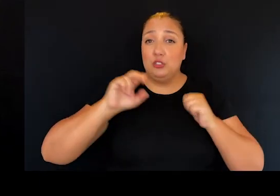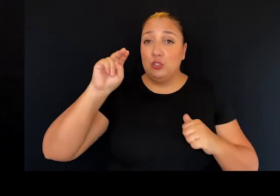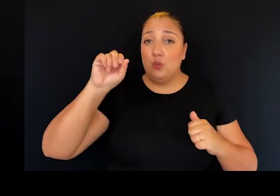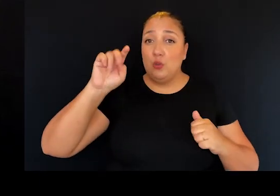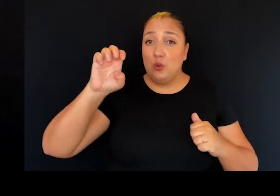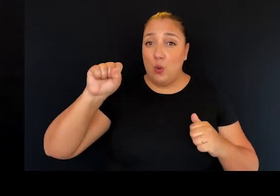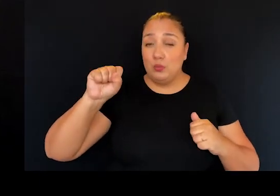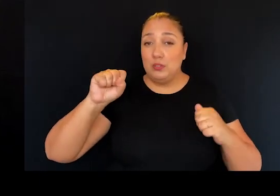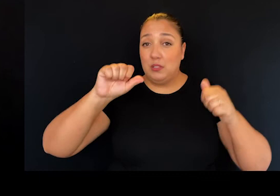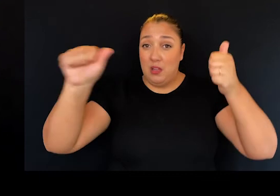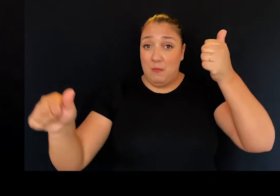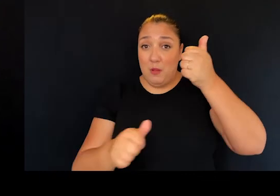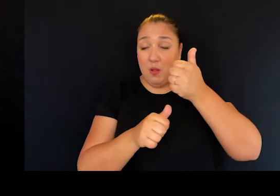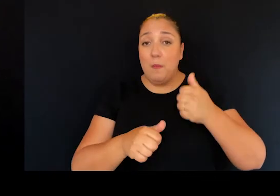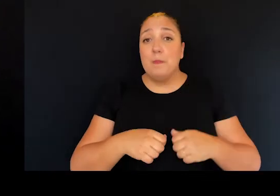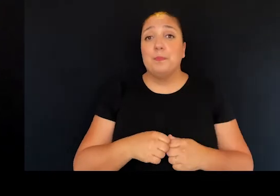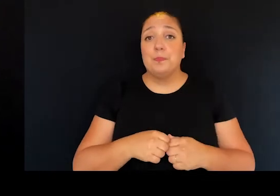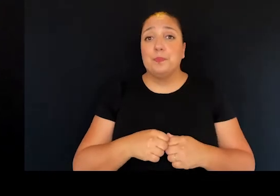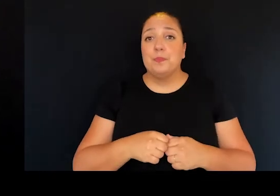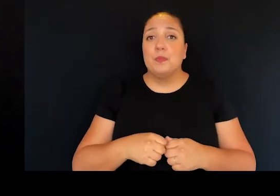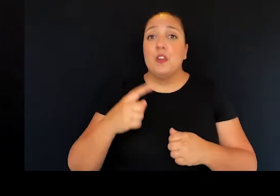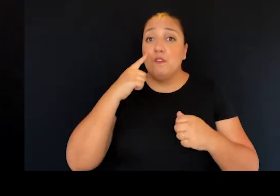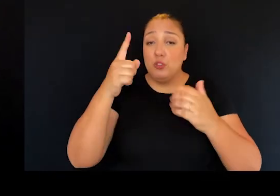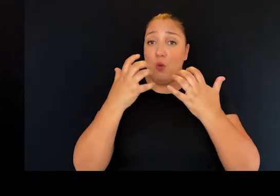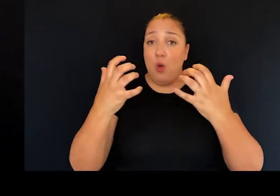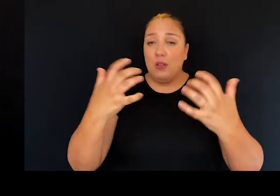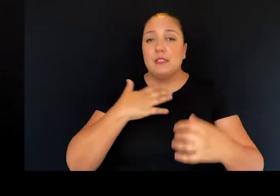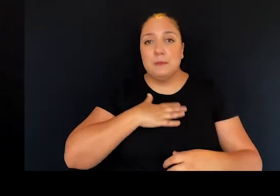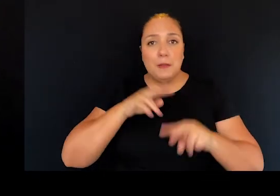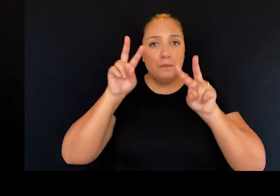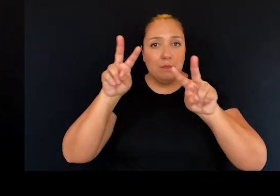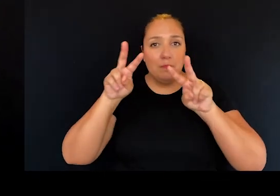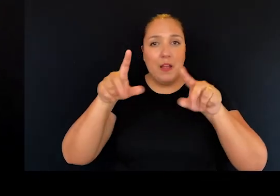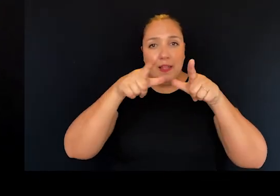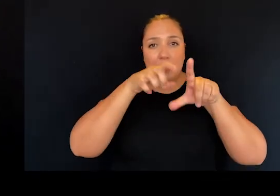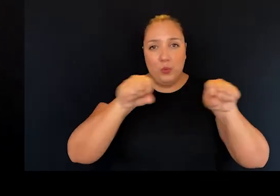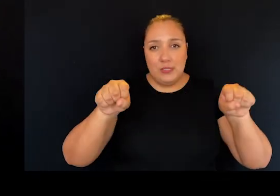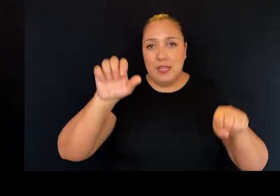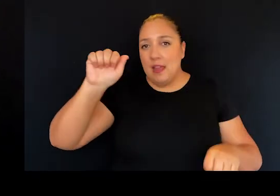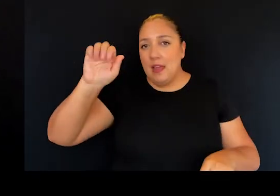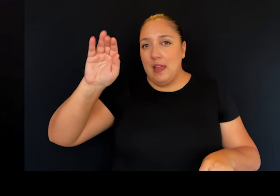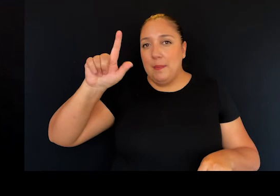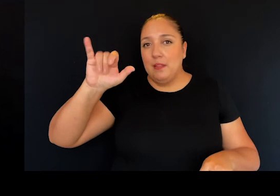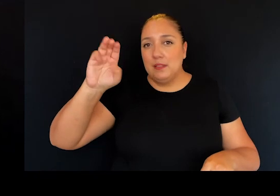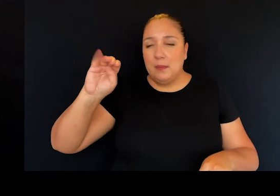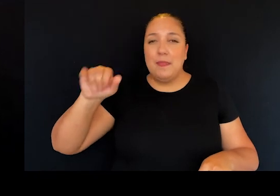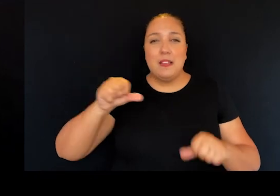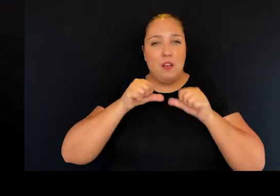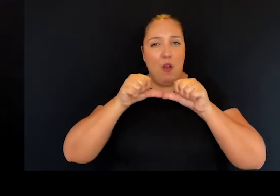as we will continue our discussion on linguistic ableism as part of an ongoing featured series. We thank you for your continued support.